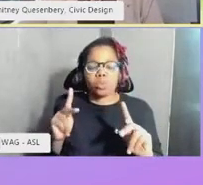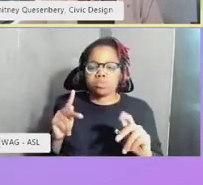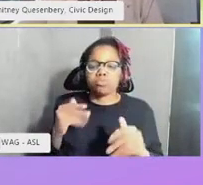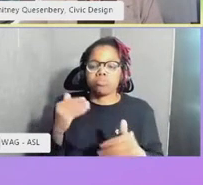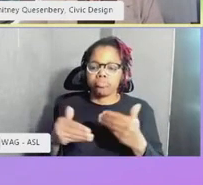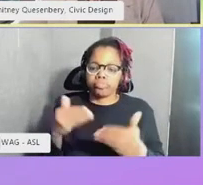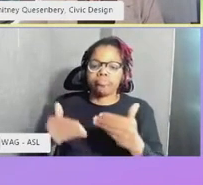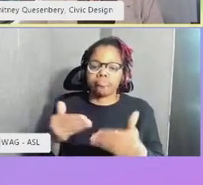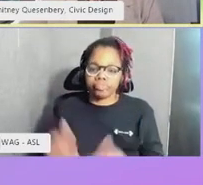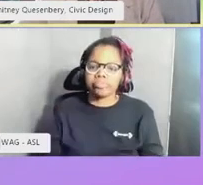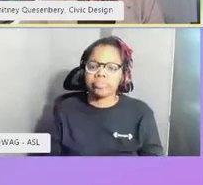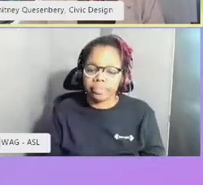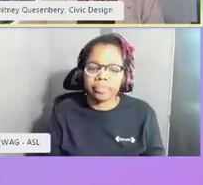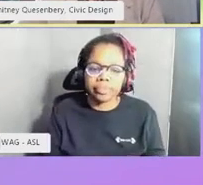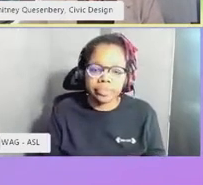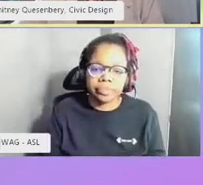have a dedicated button for